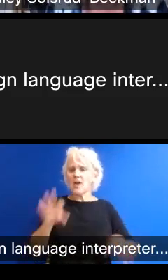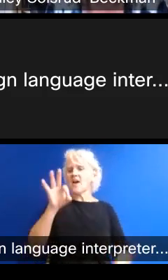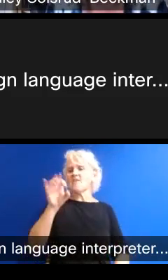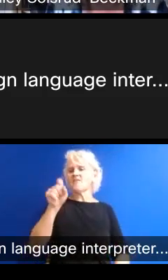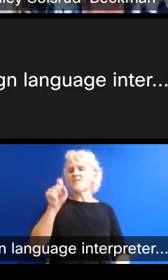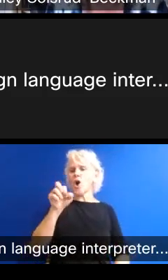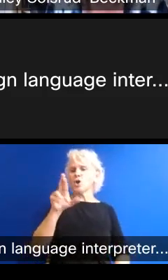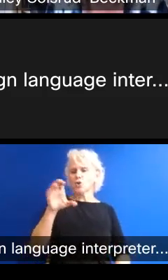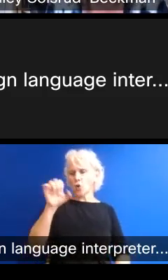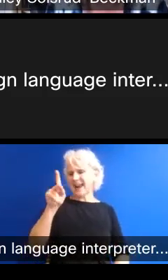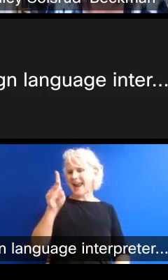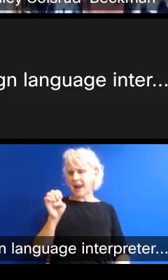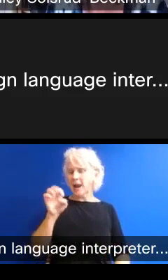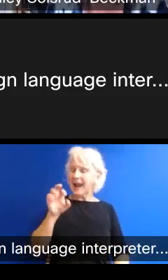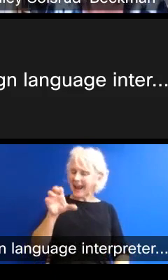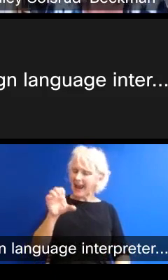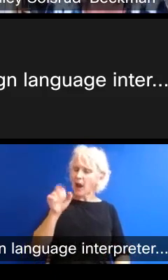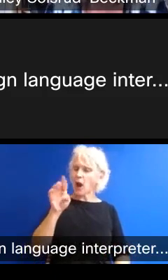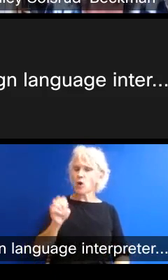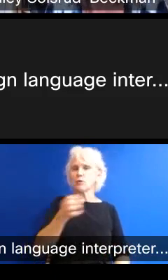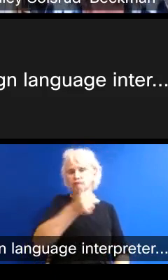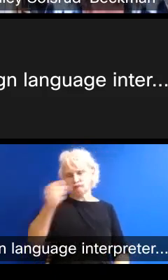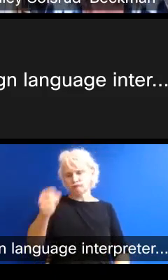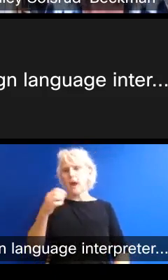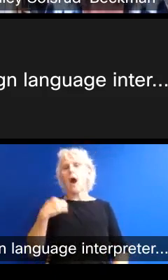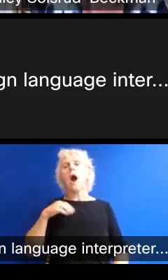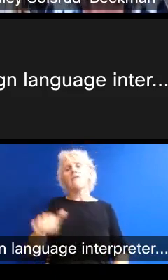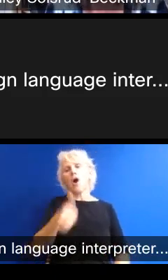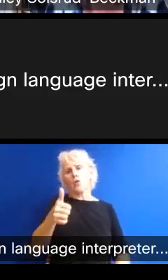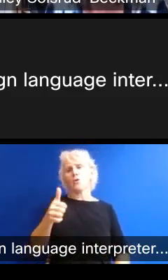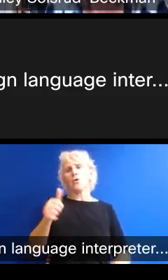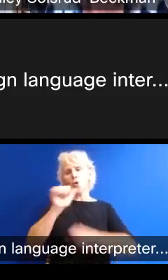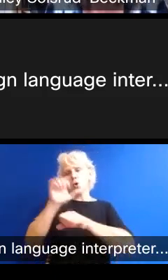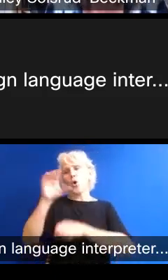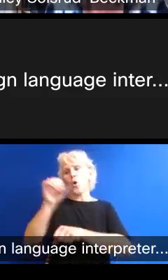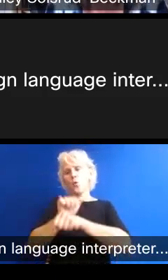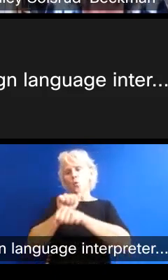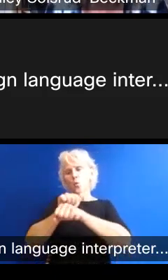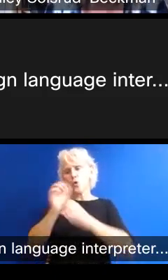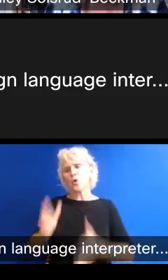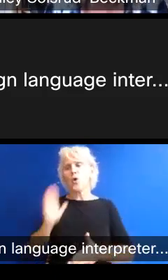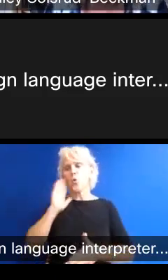and I will have another colleague that will be presenting a little bit about permanency as well.